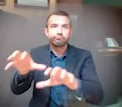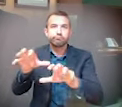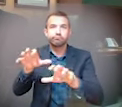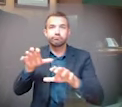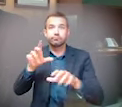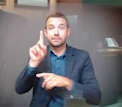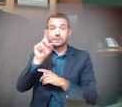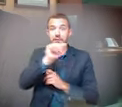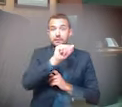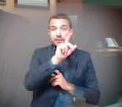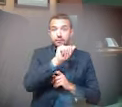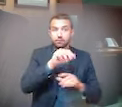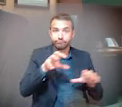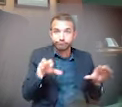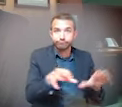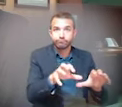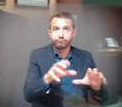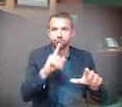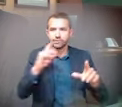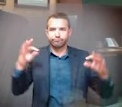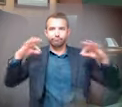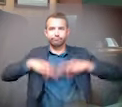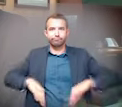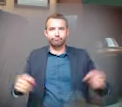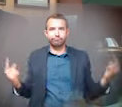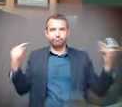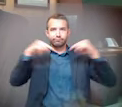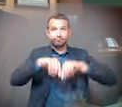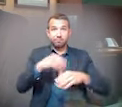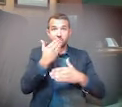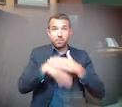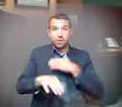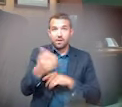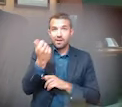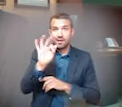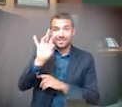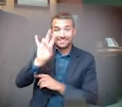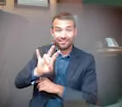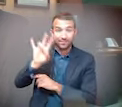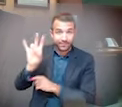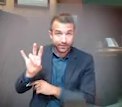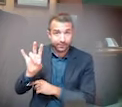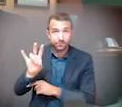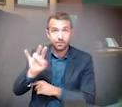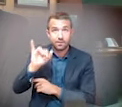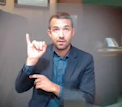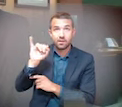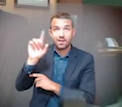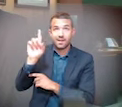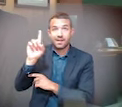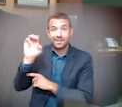And I was born in 77, and so the Individual Disability Education Act, at least